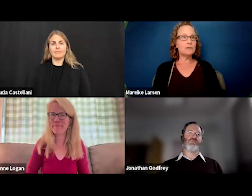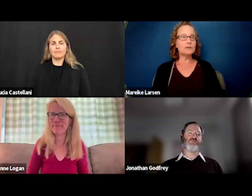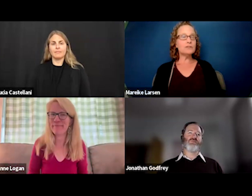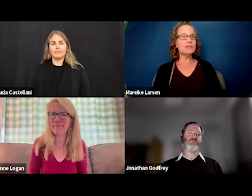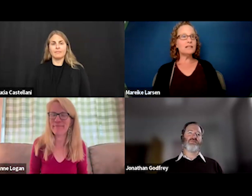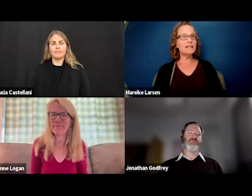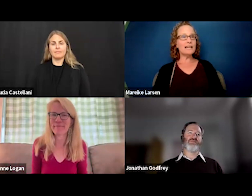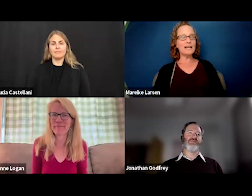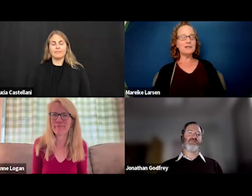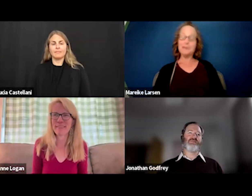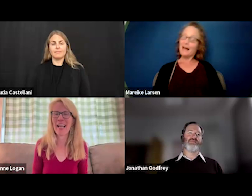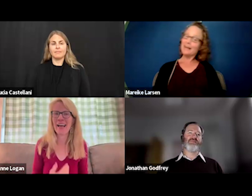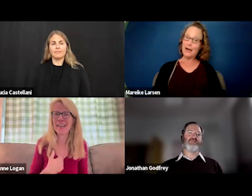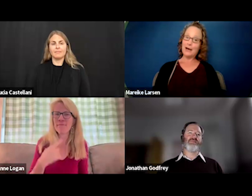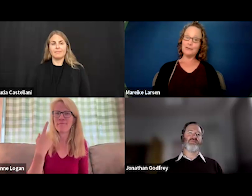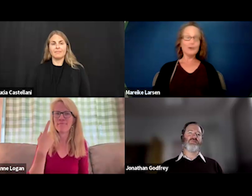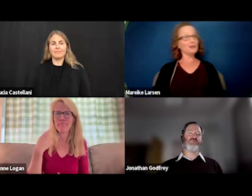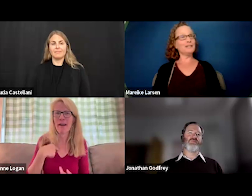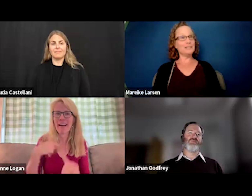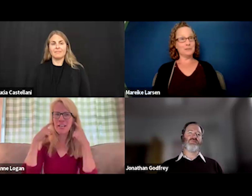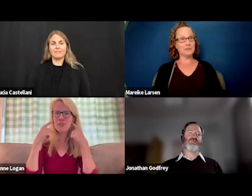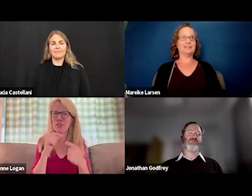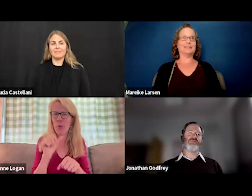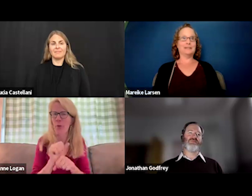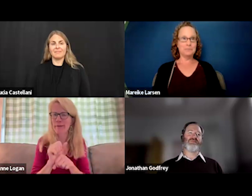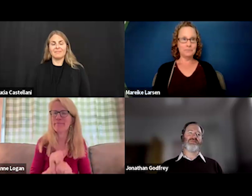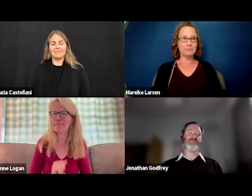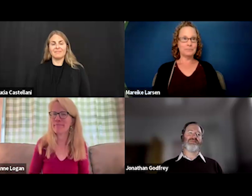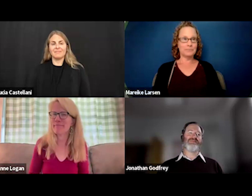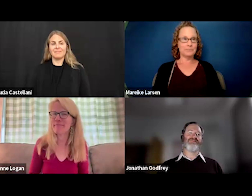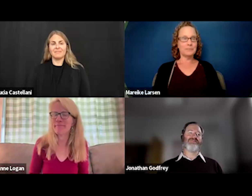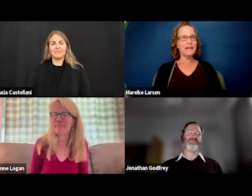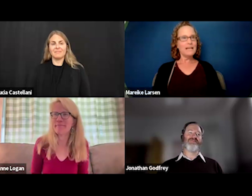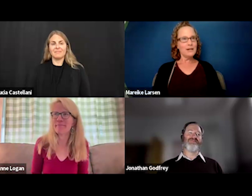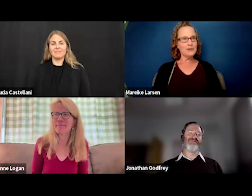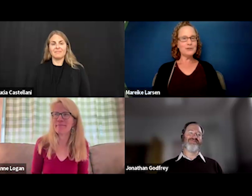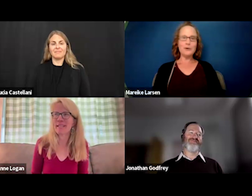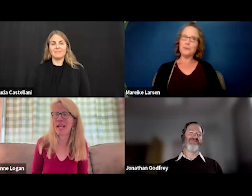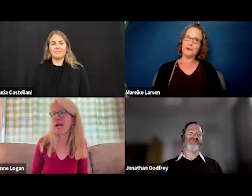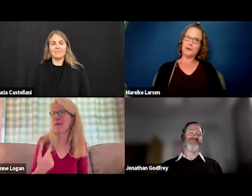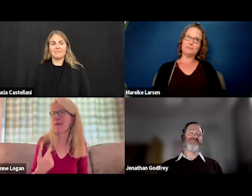university, and I do not have a learning disability. My ears don't work.